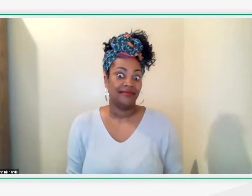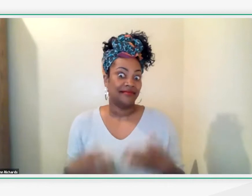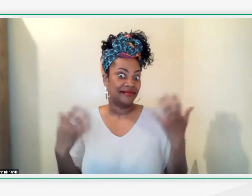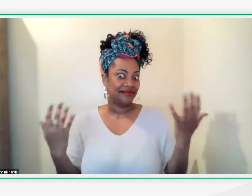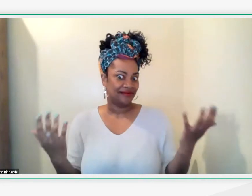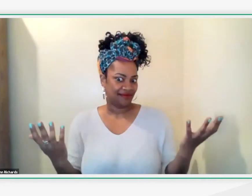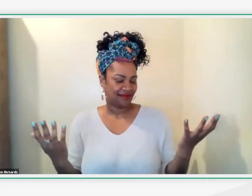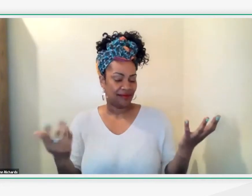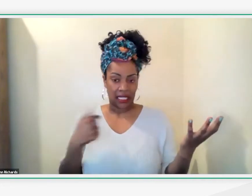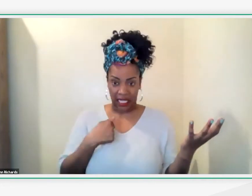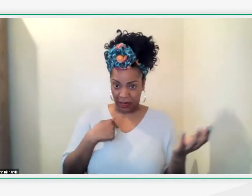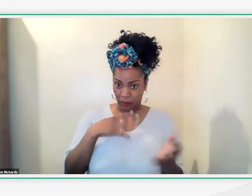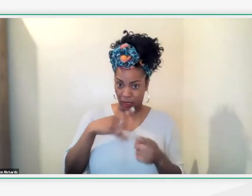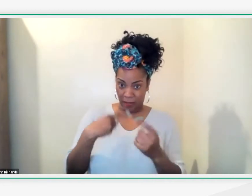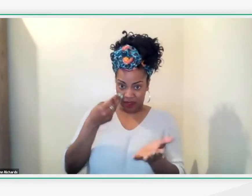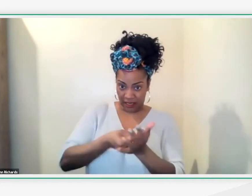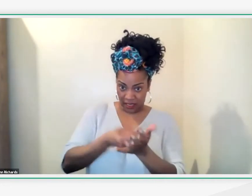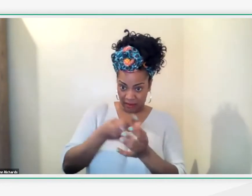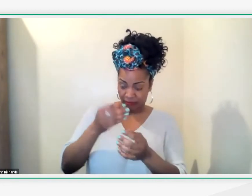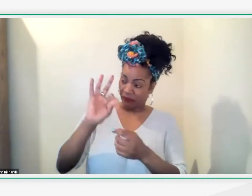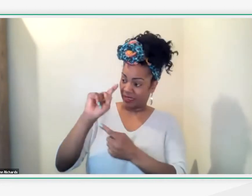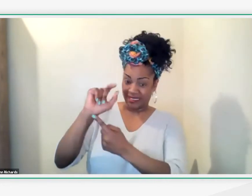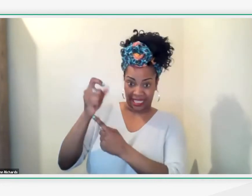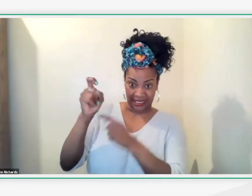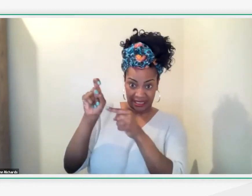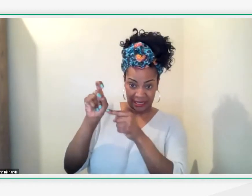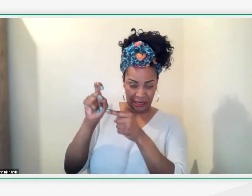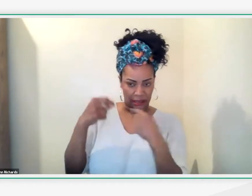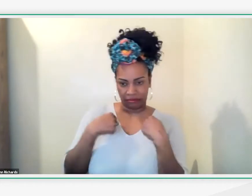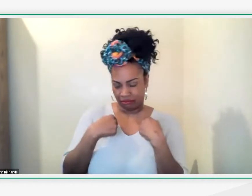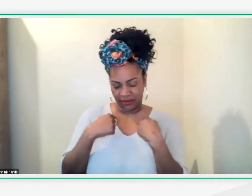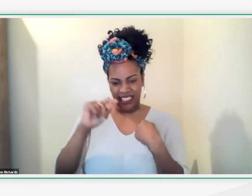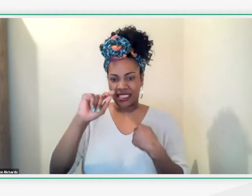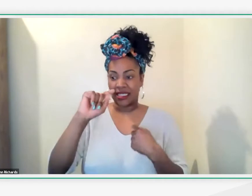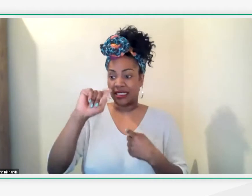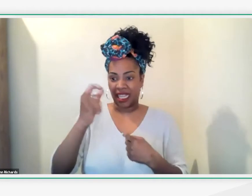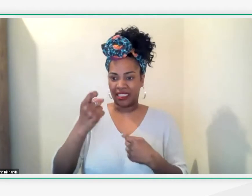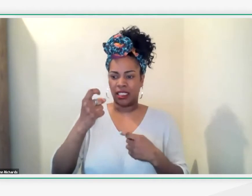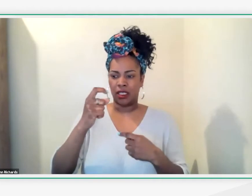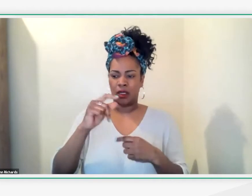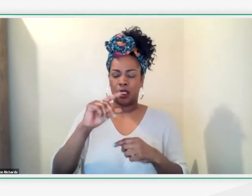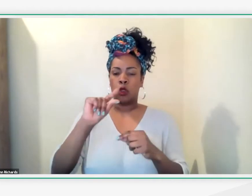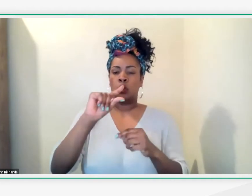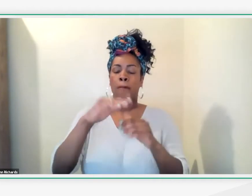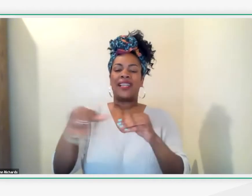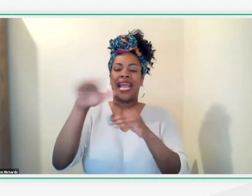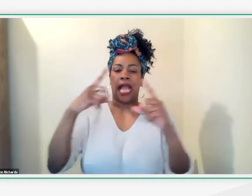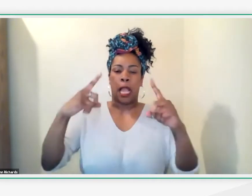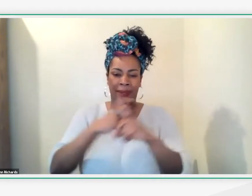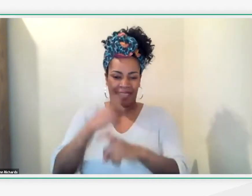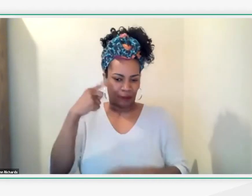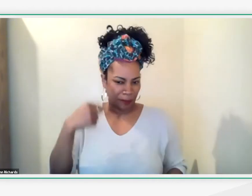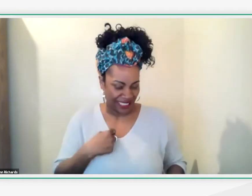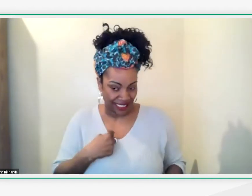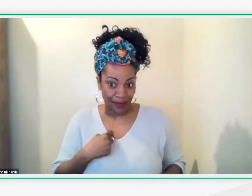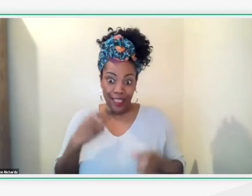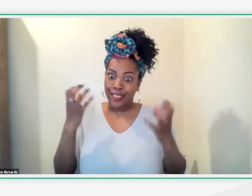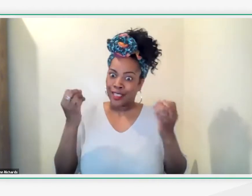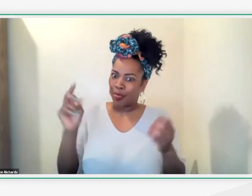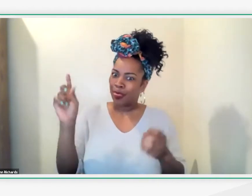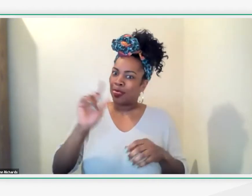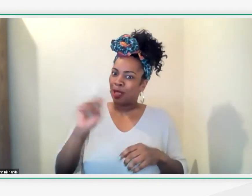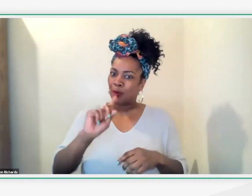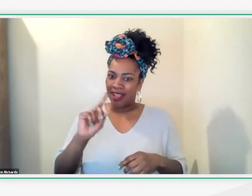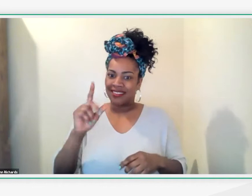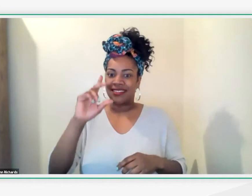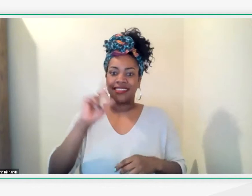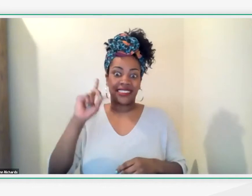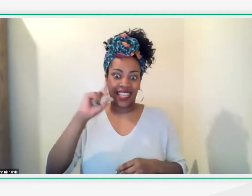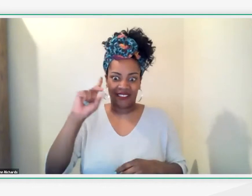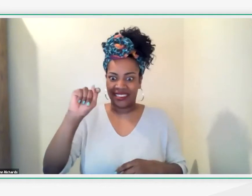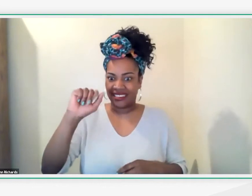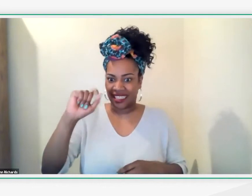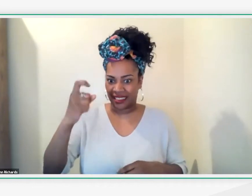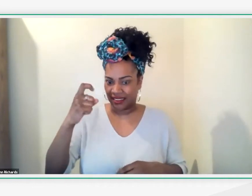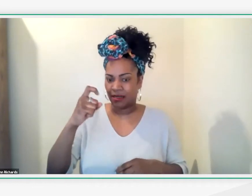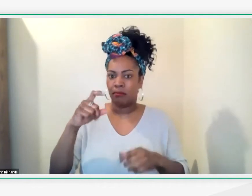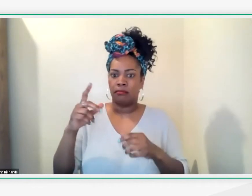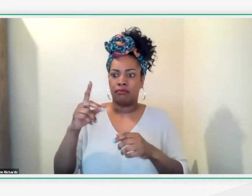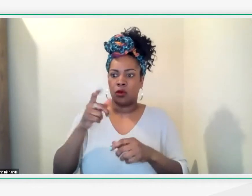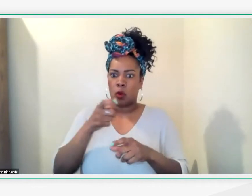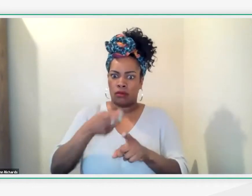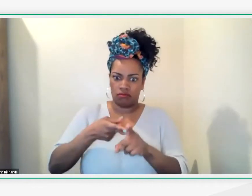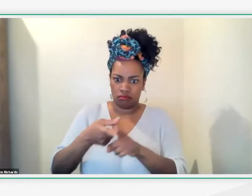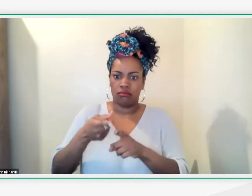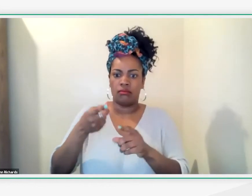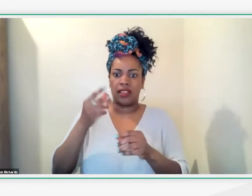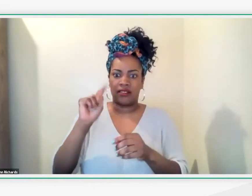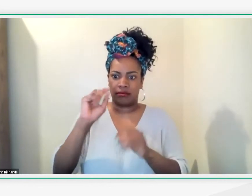let's take a look at the next step. So, taxes is where I want to bring in